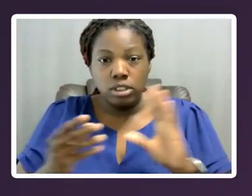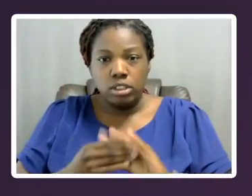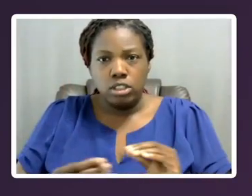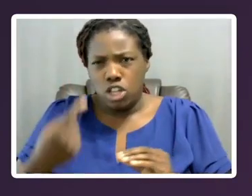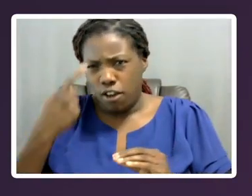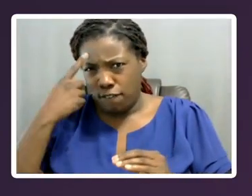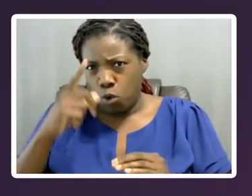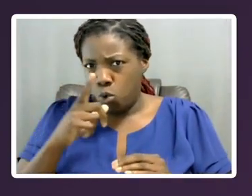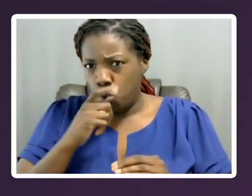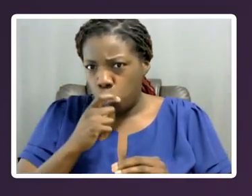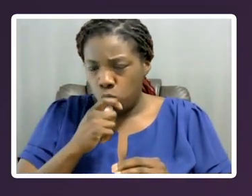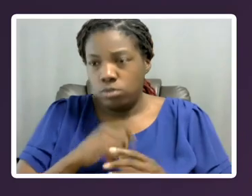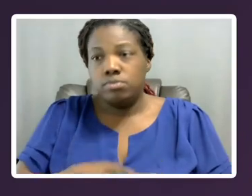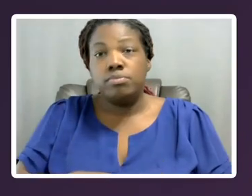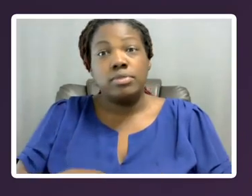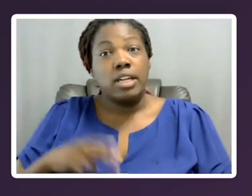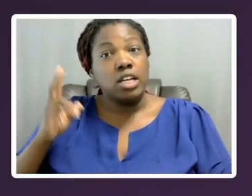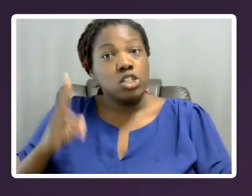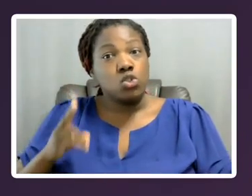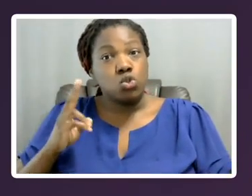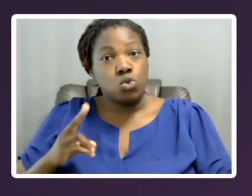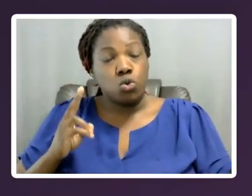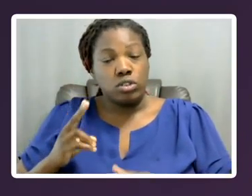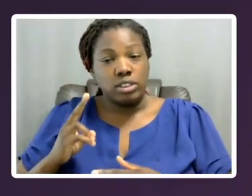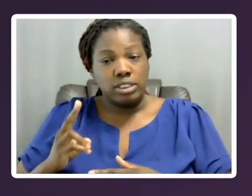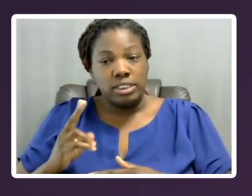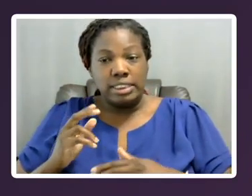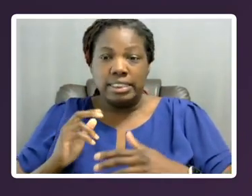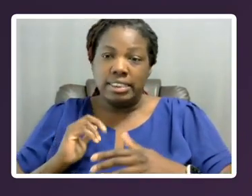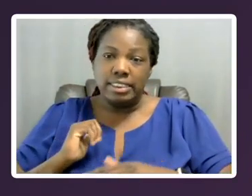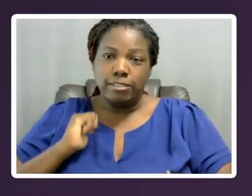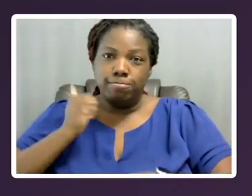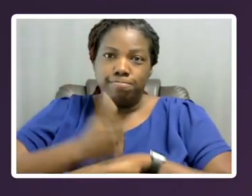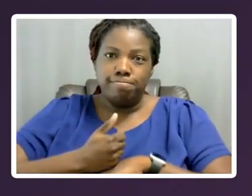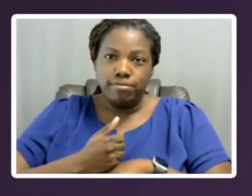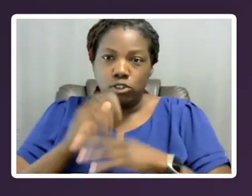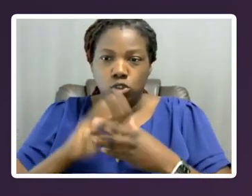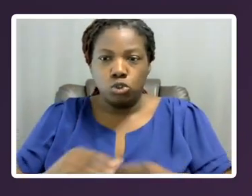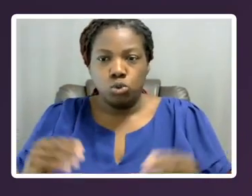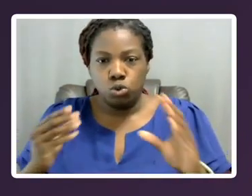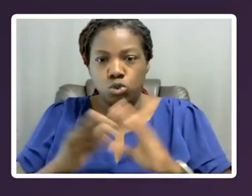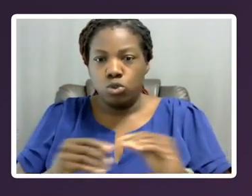Historically, the founding stories have not always, as we all know, been inclusive. Often,